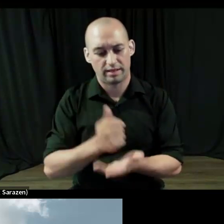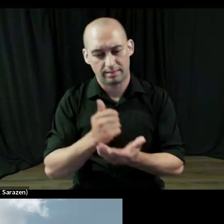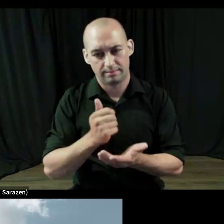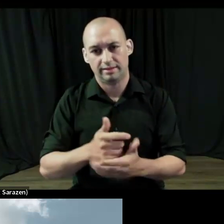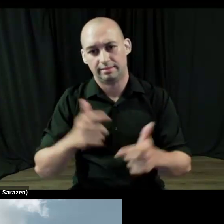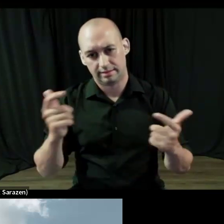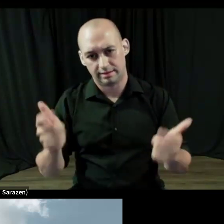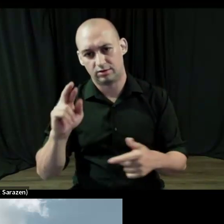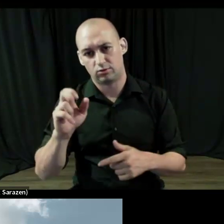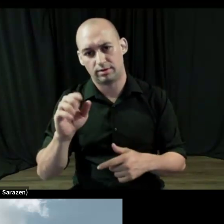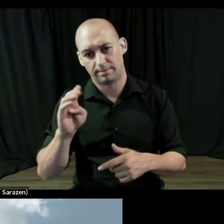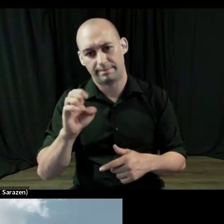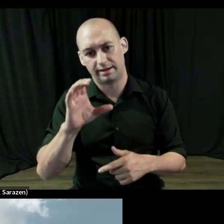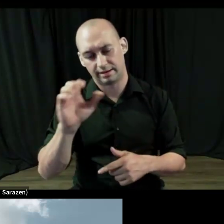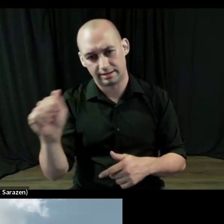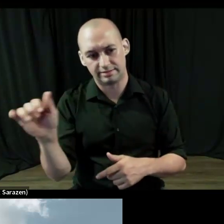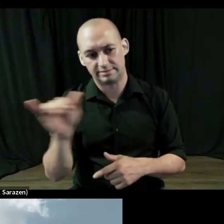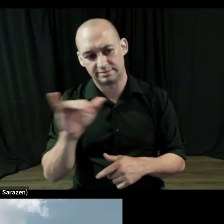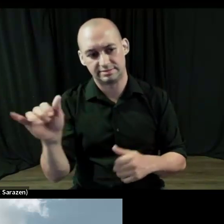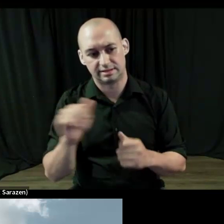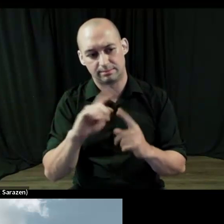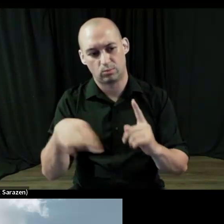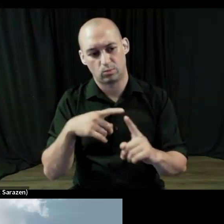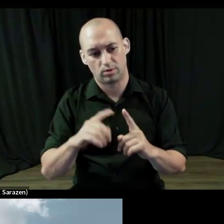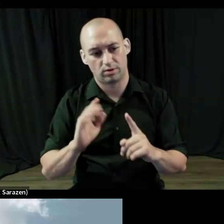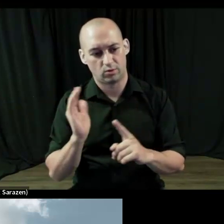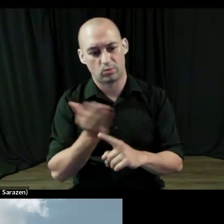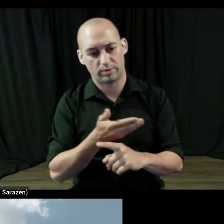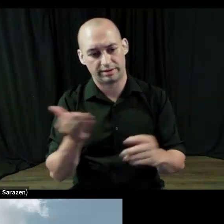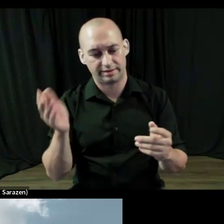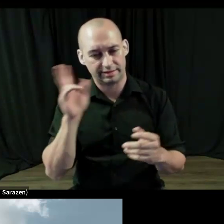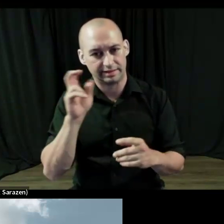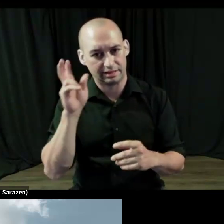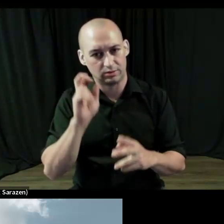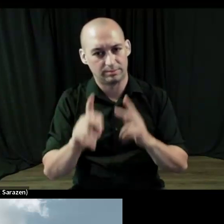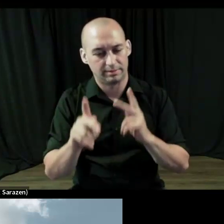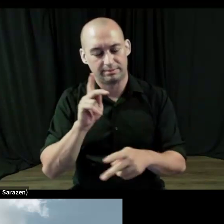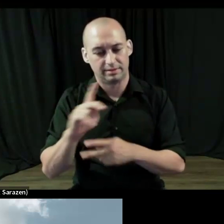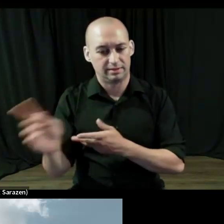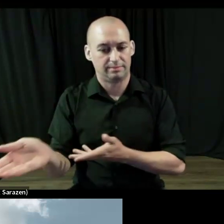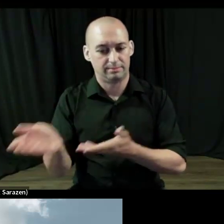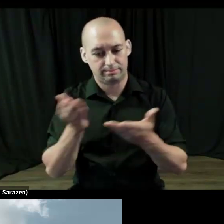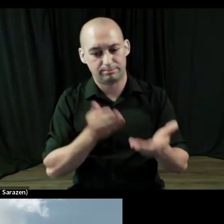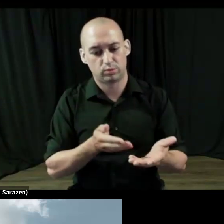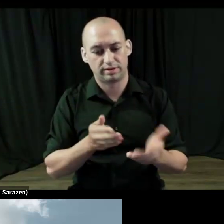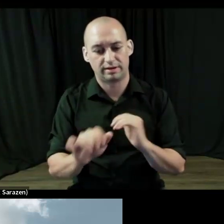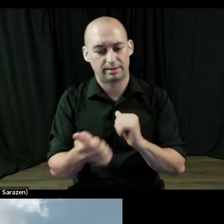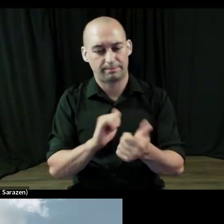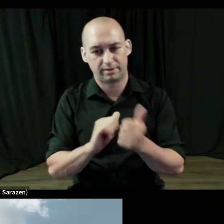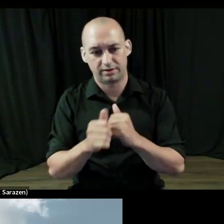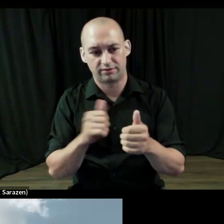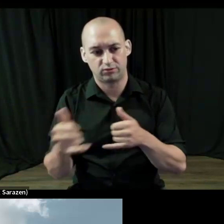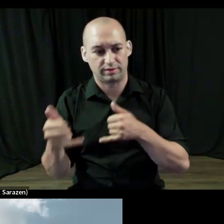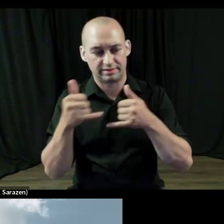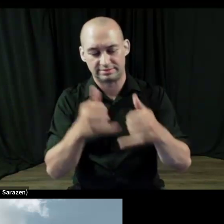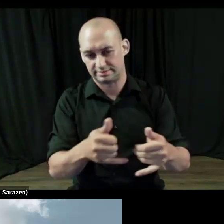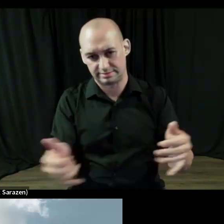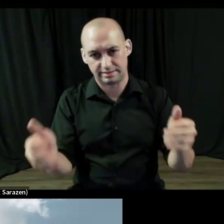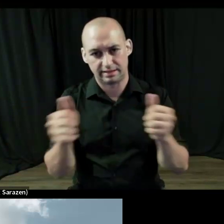I think likewise, when we hear of folks that are putting competitive grants together, and we see,